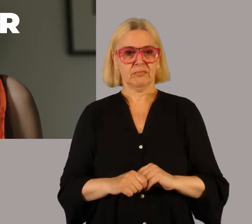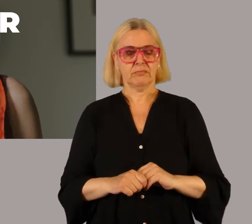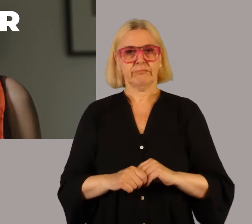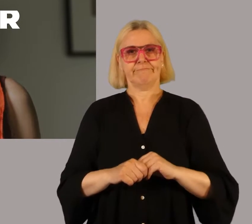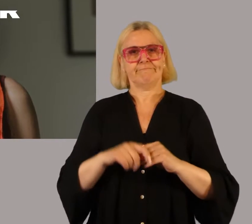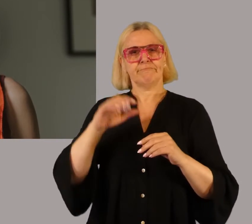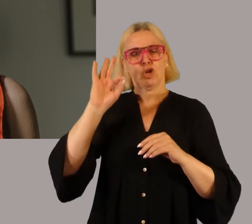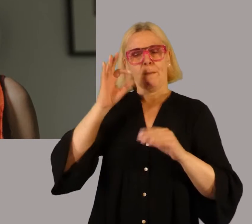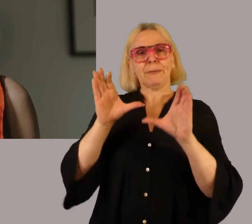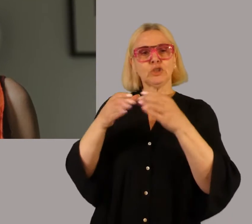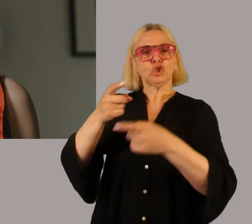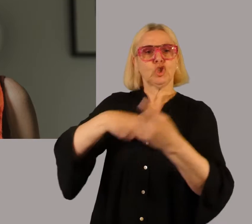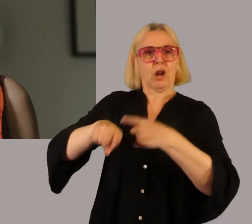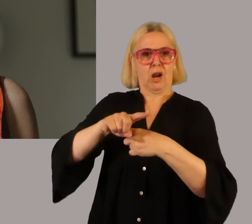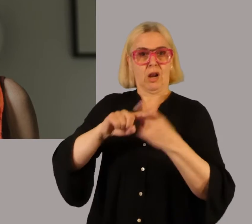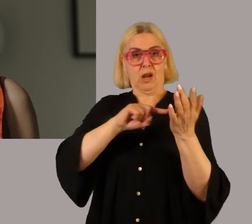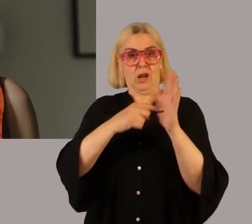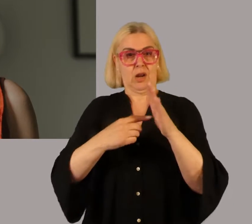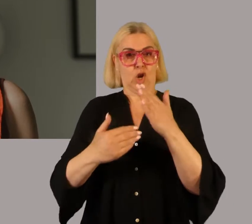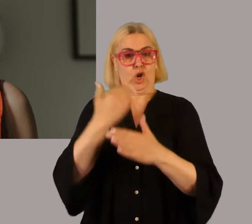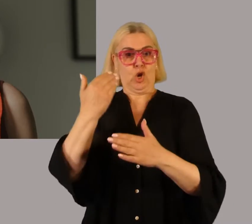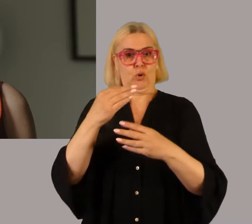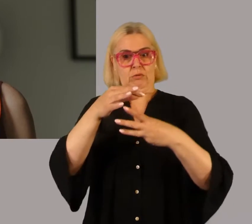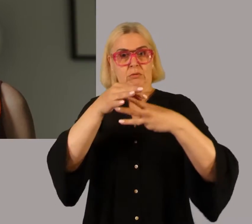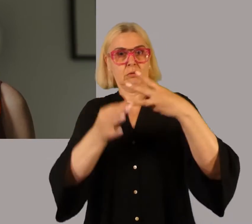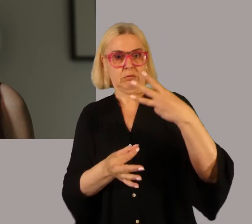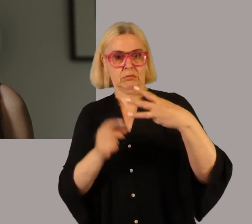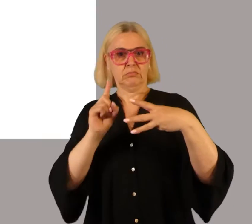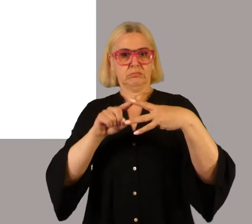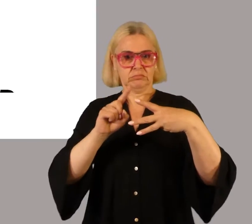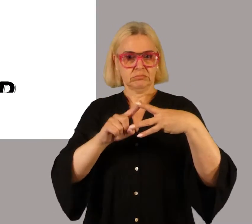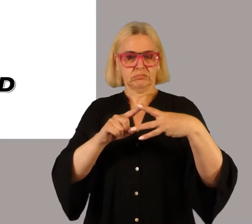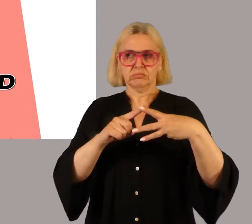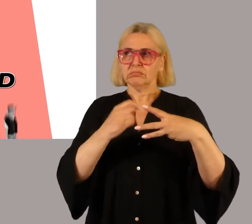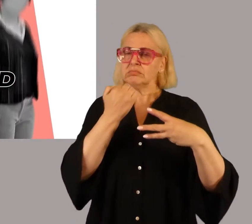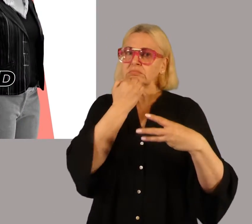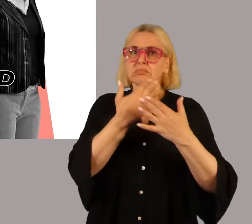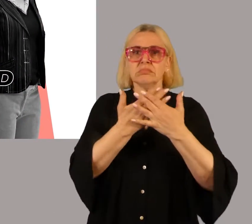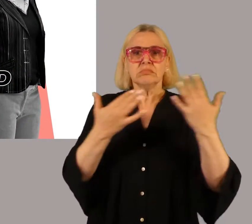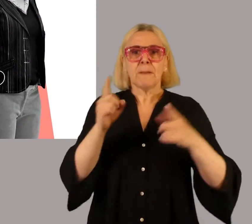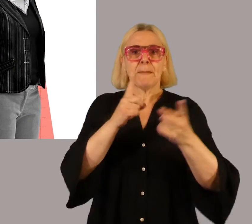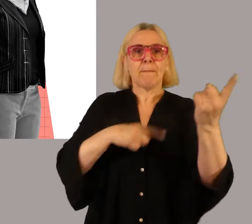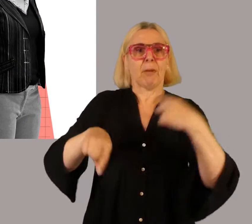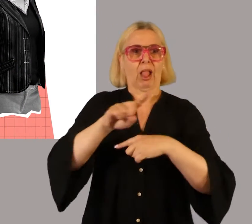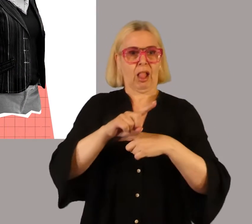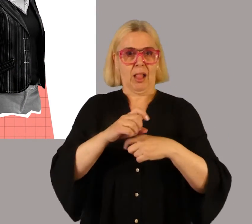The commission showcases three new findings. Firstly, the number of people living with